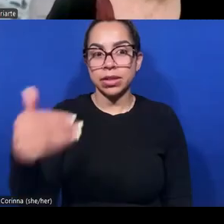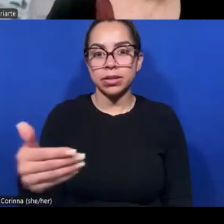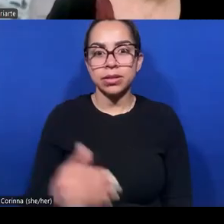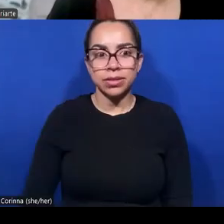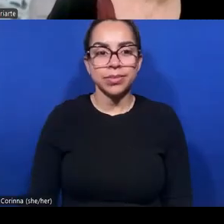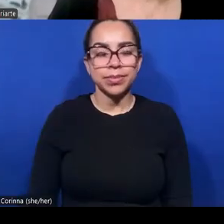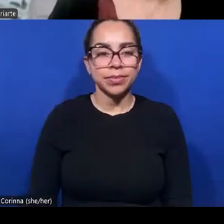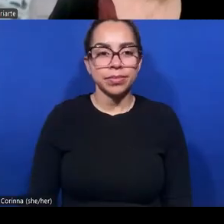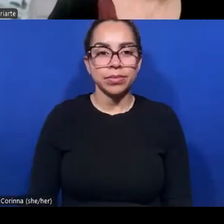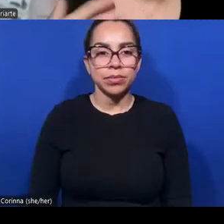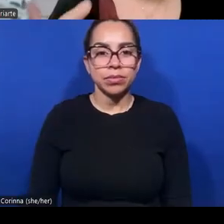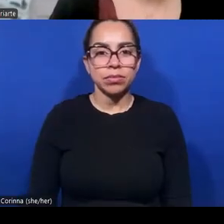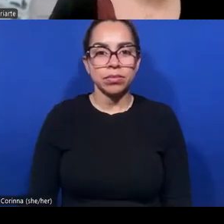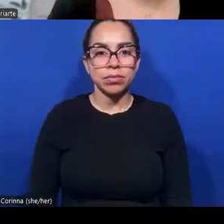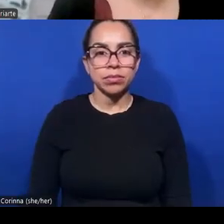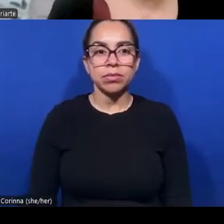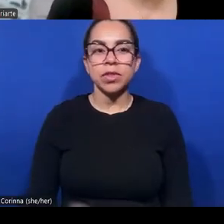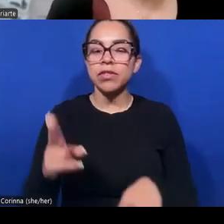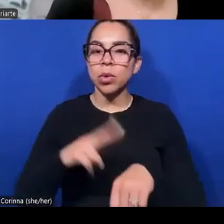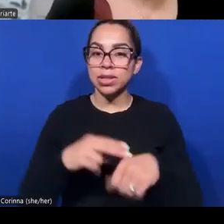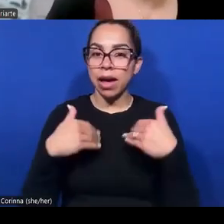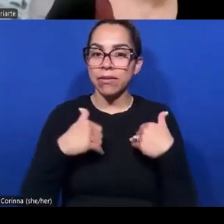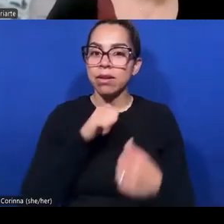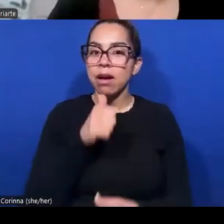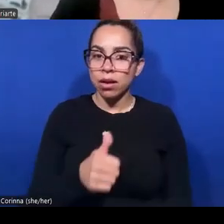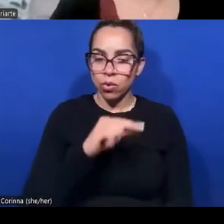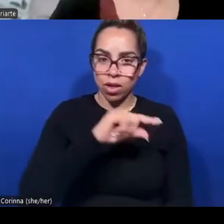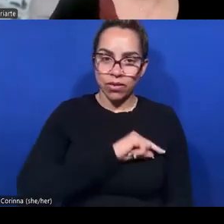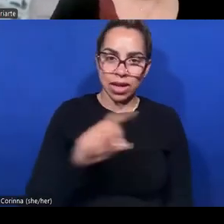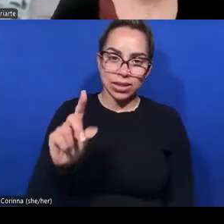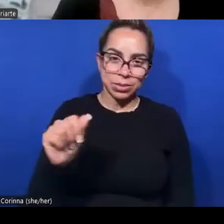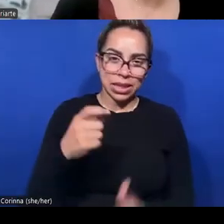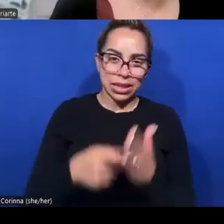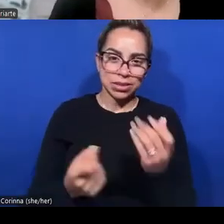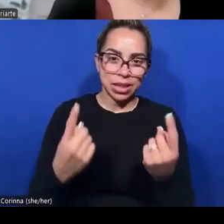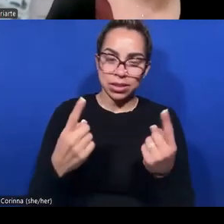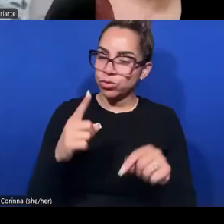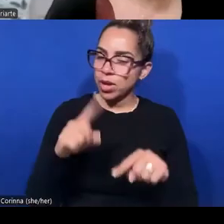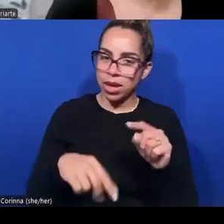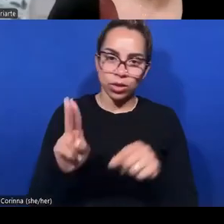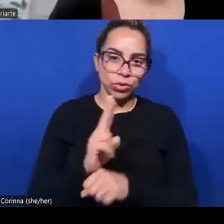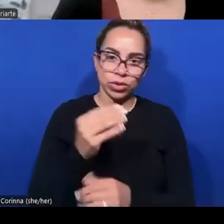Of course, there are non-qualified disability expenses. So there are things you cannot use your money for.